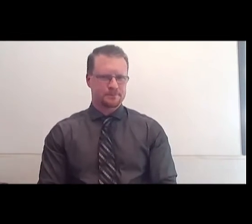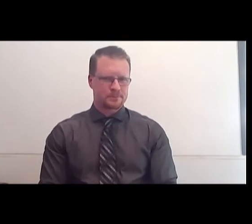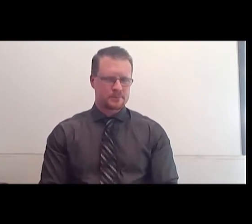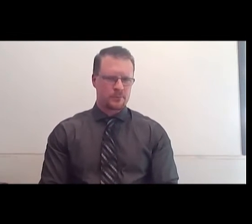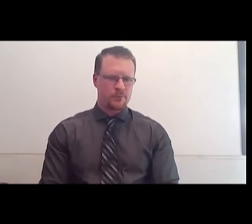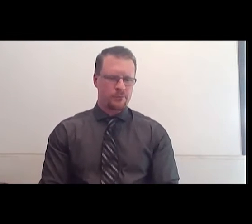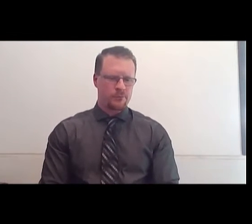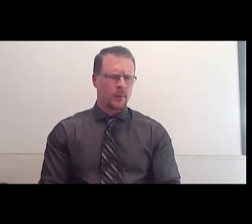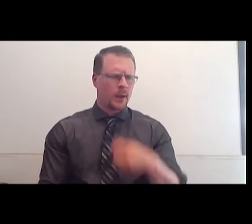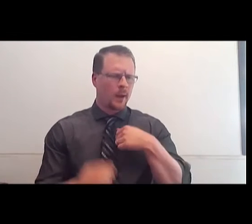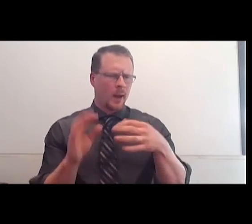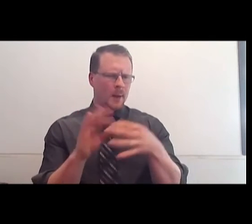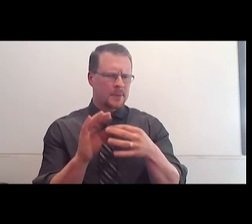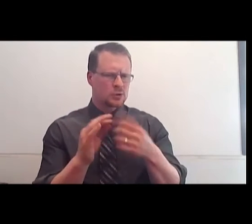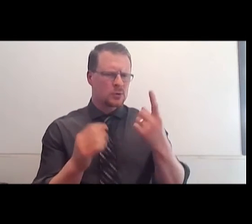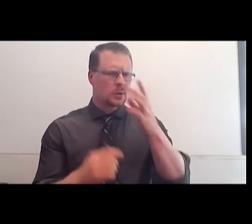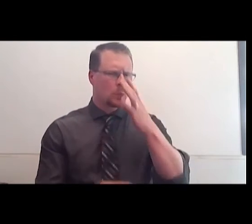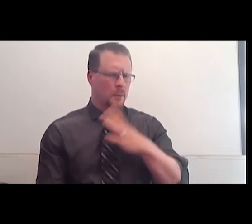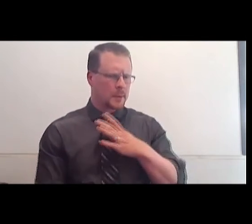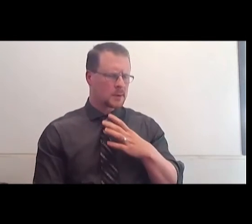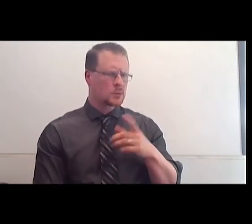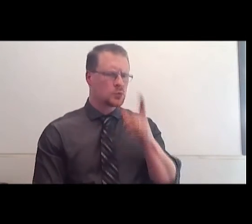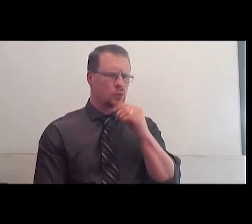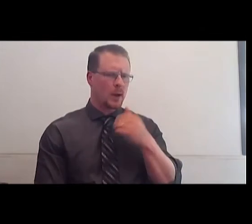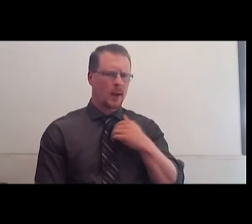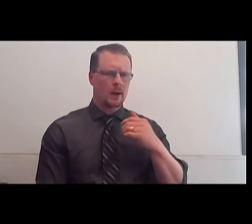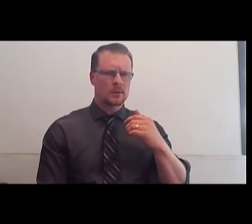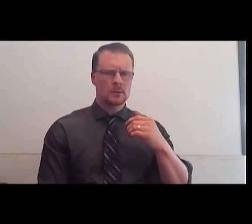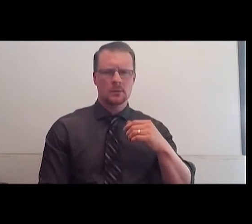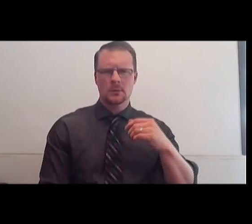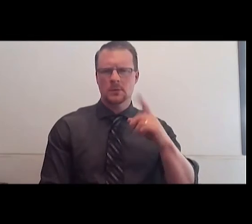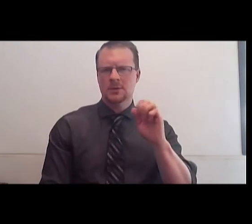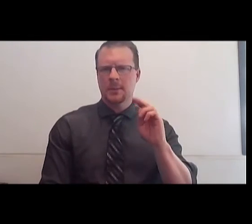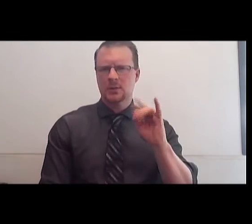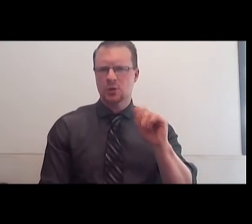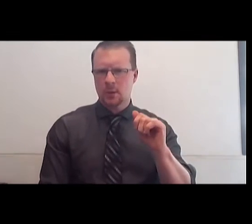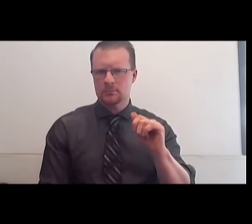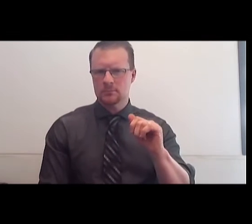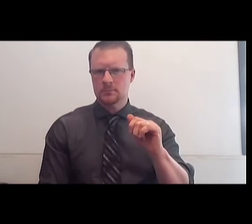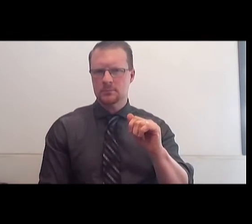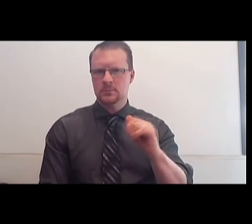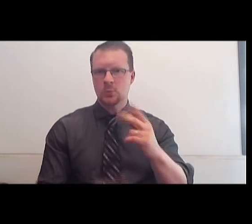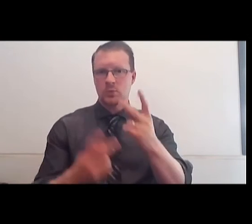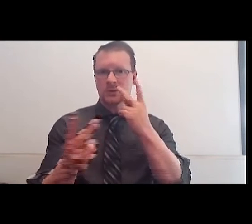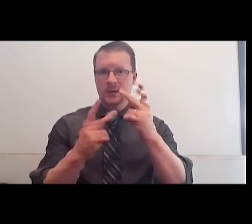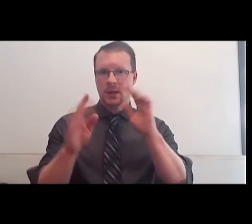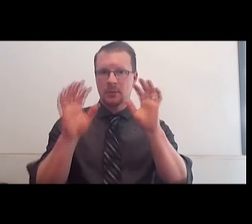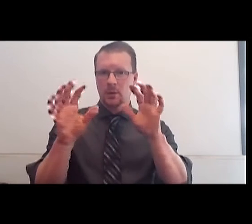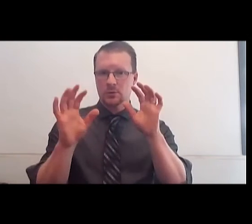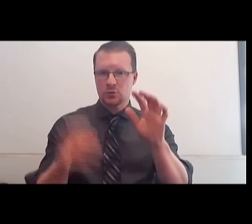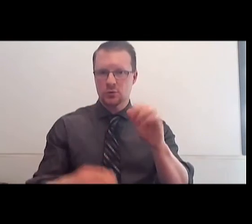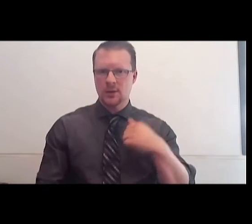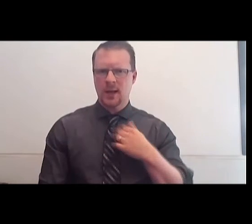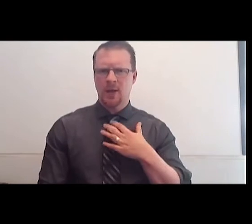I'll come back to my patients that I spoke of earlier. I mentioned one woman who was noted to have dementia